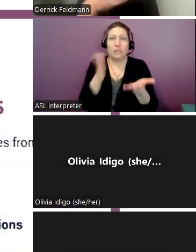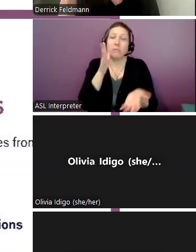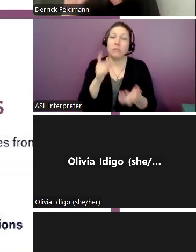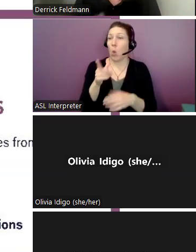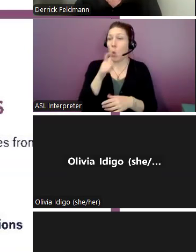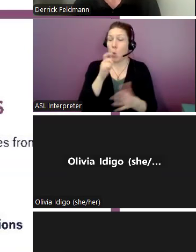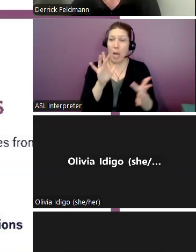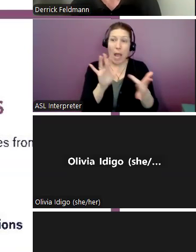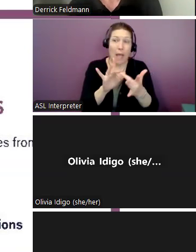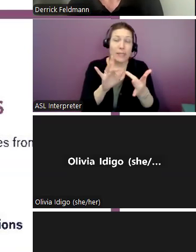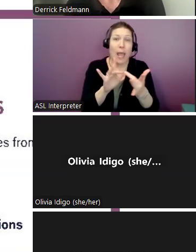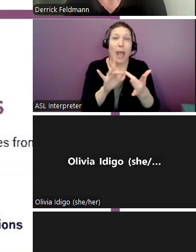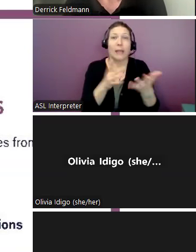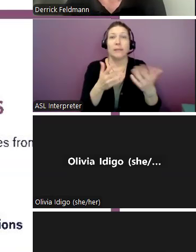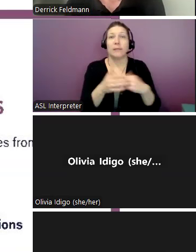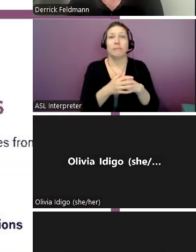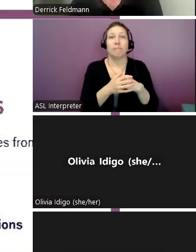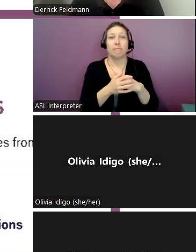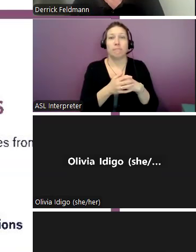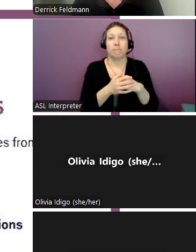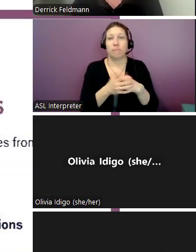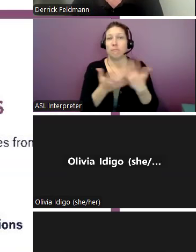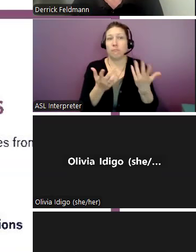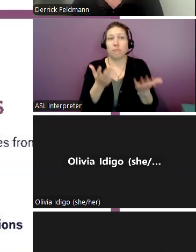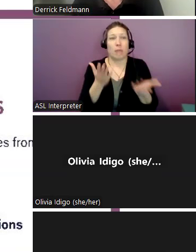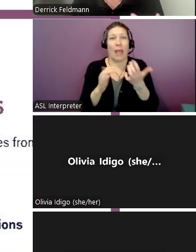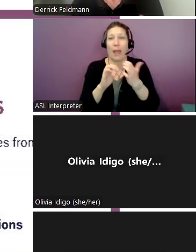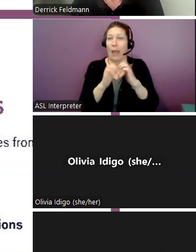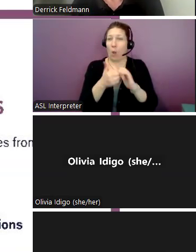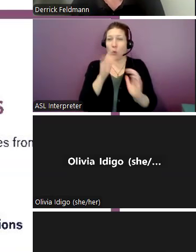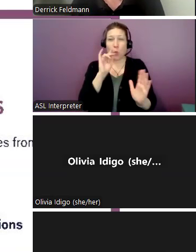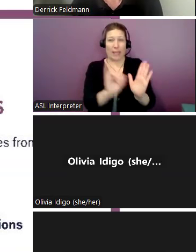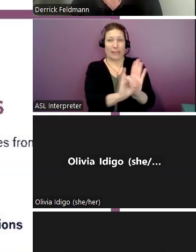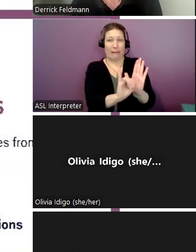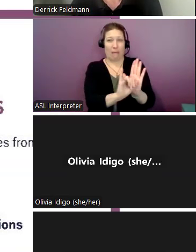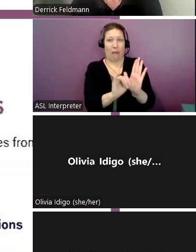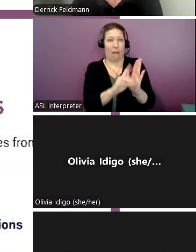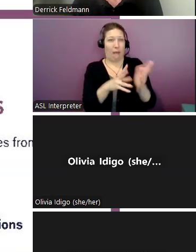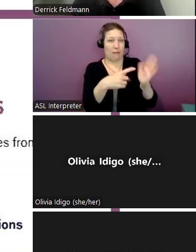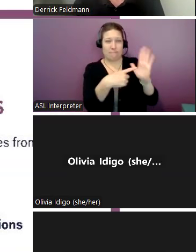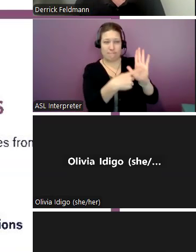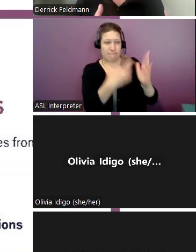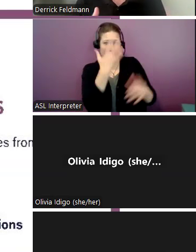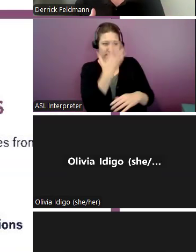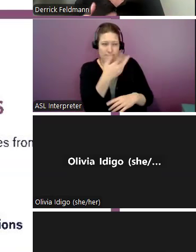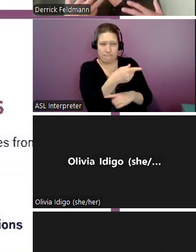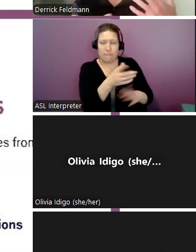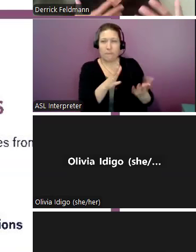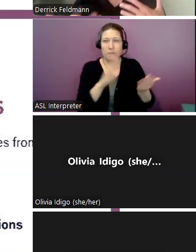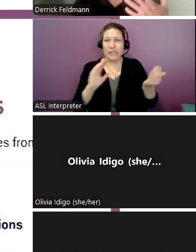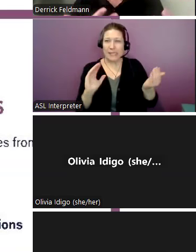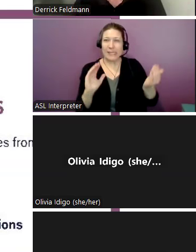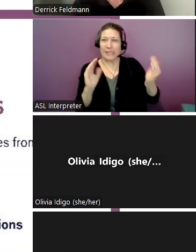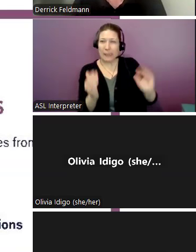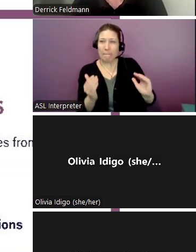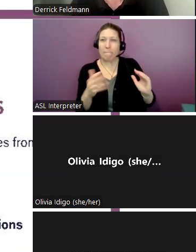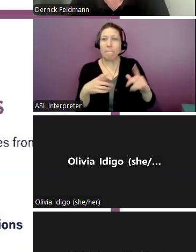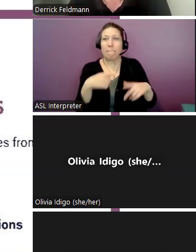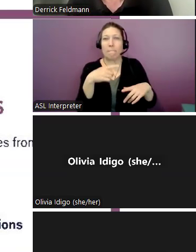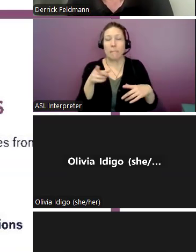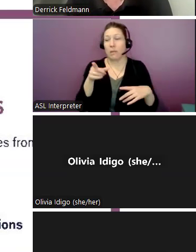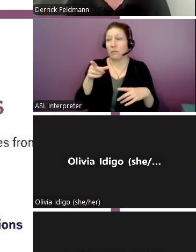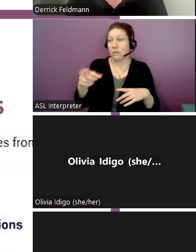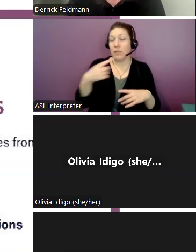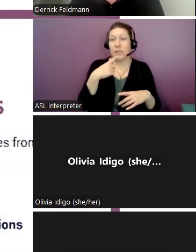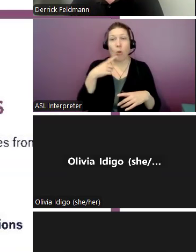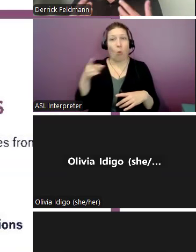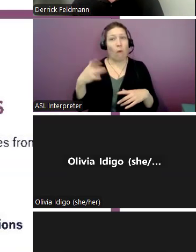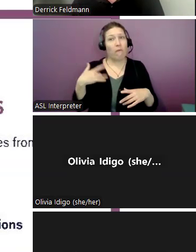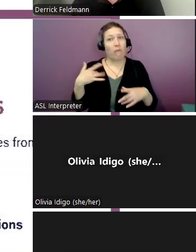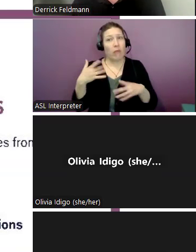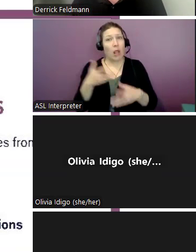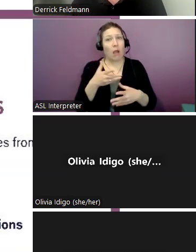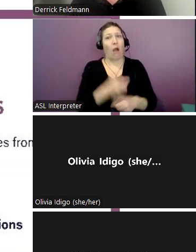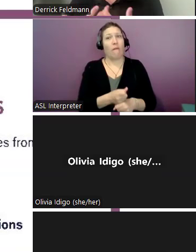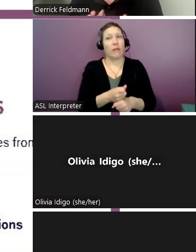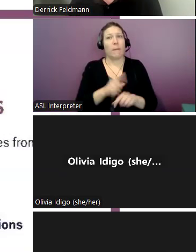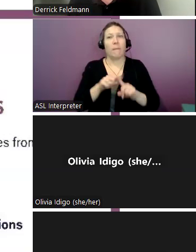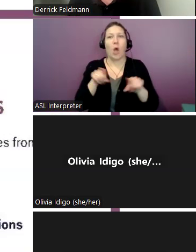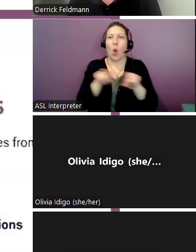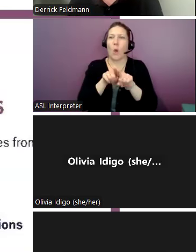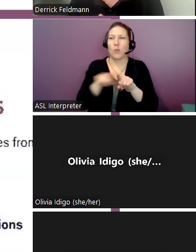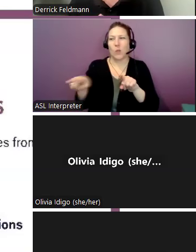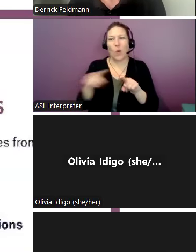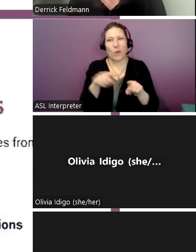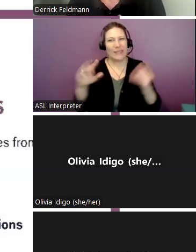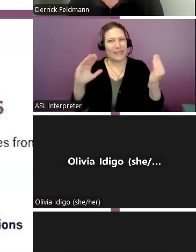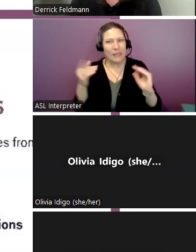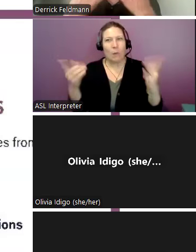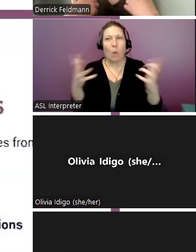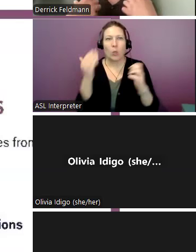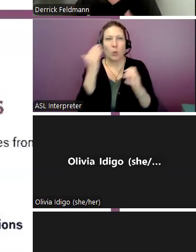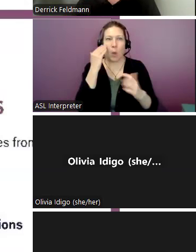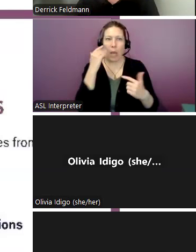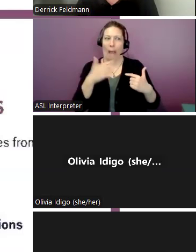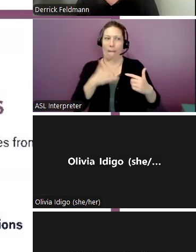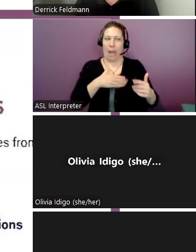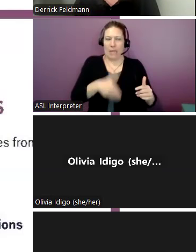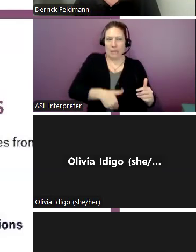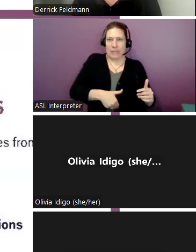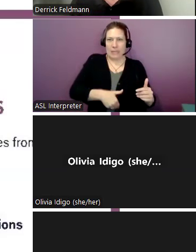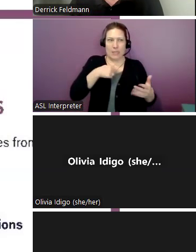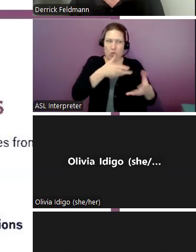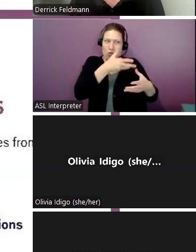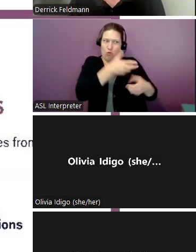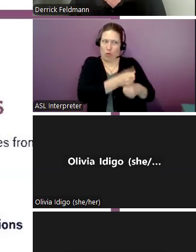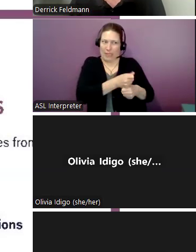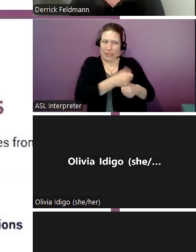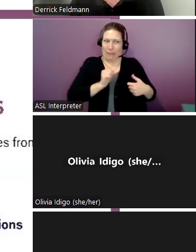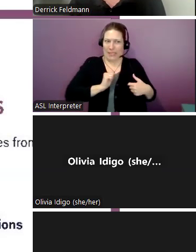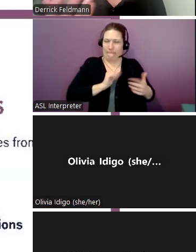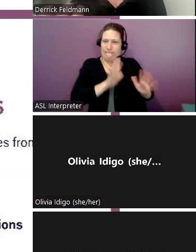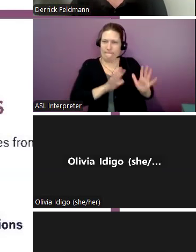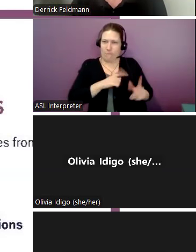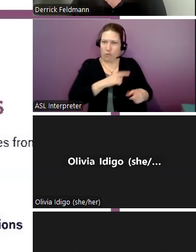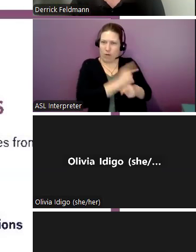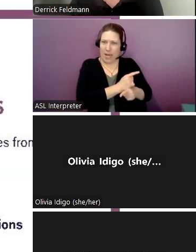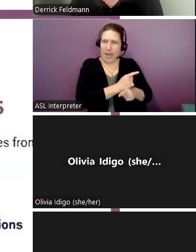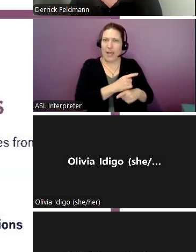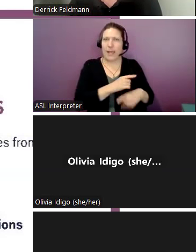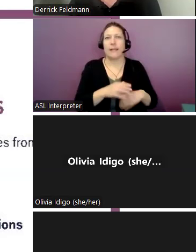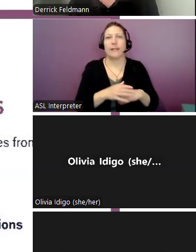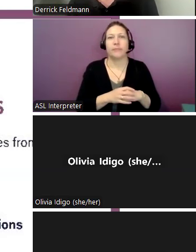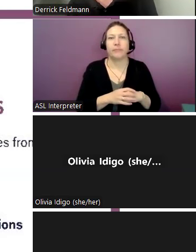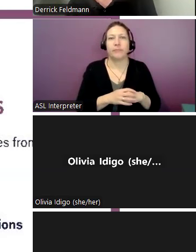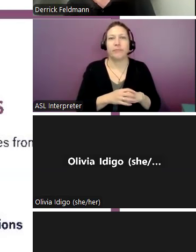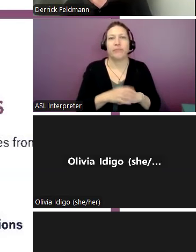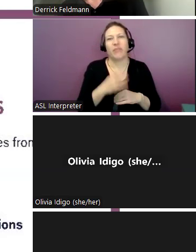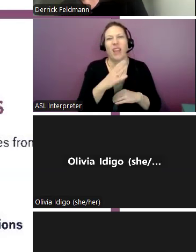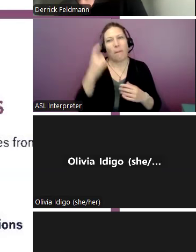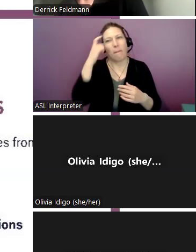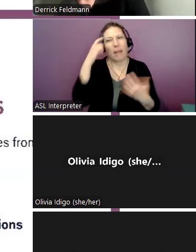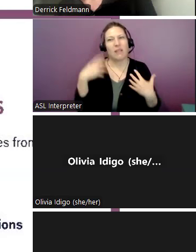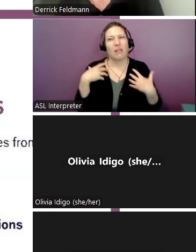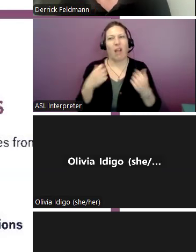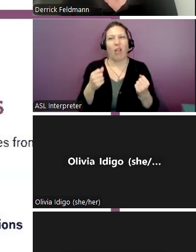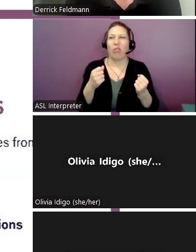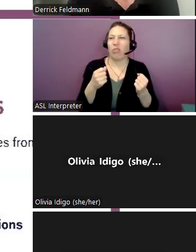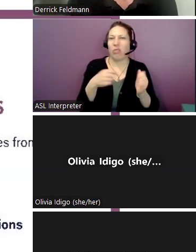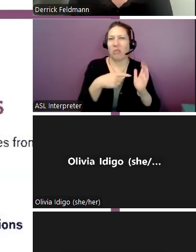contact? Maybe some conversation started to bridge that gap including ways to identify signs of, you know, while they, while our trust messengers said they're confident, it would also, they also said it would be great to know if that's right, that confidence in general, and including mental health conditions that we discussed earlier.